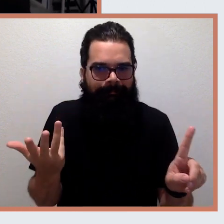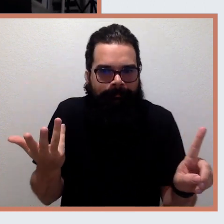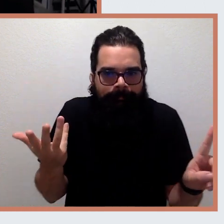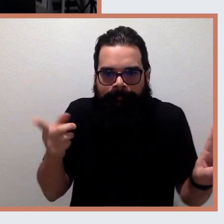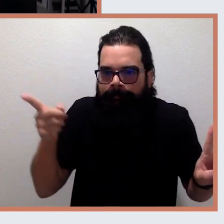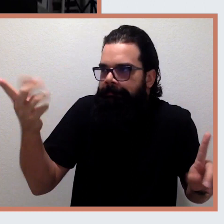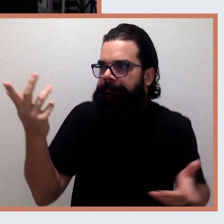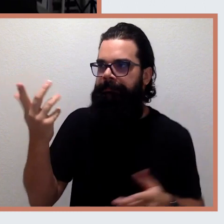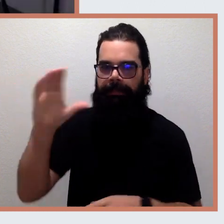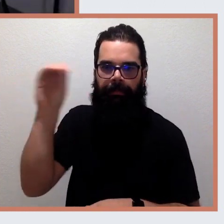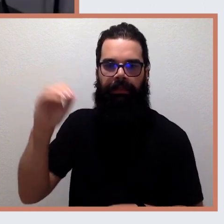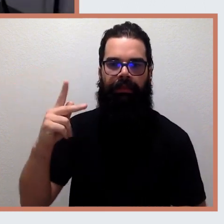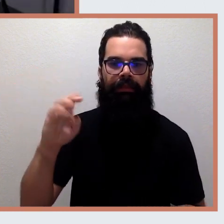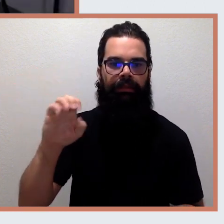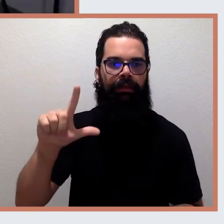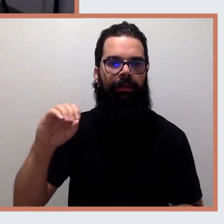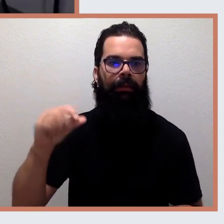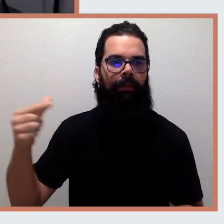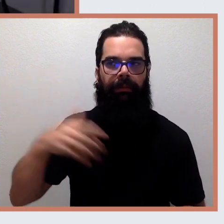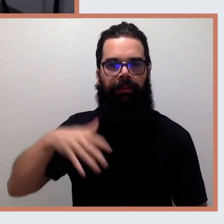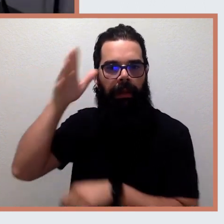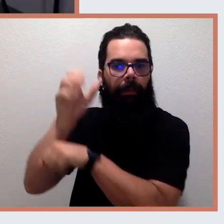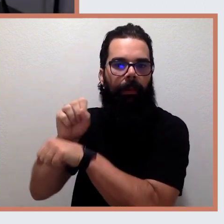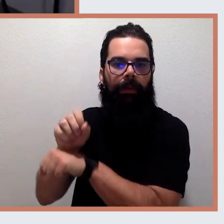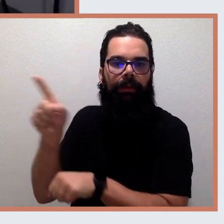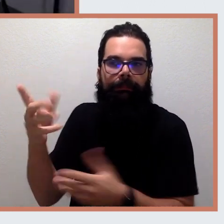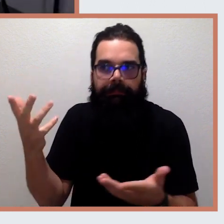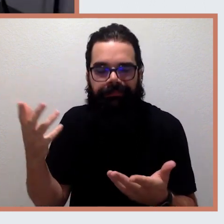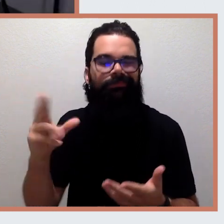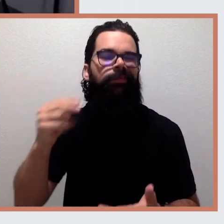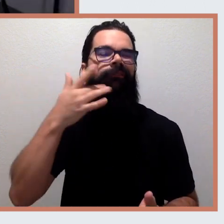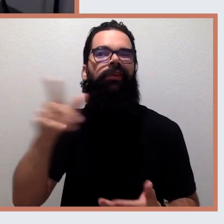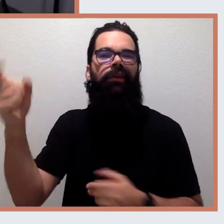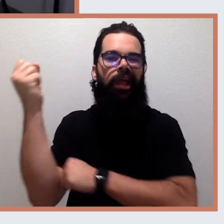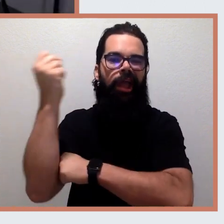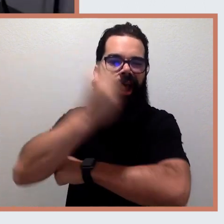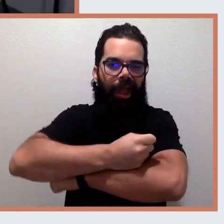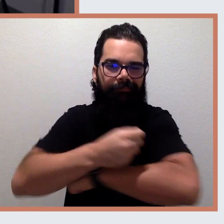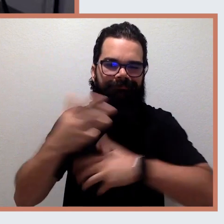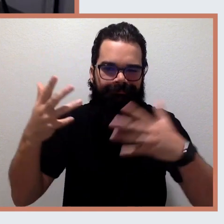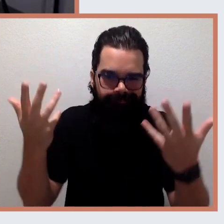But he worked at a company called Kellogg's, and they had shut down, so we had to move to either,